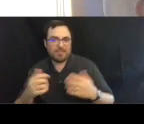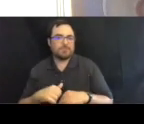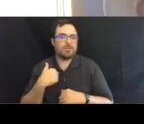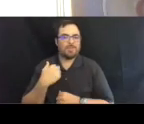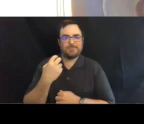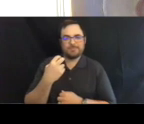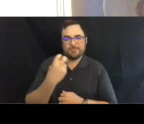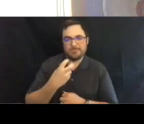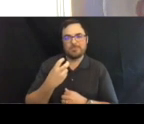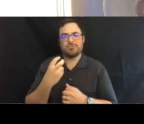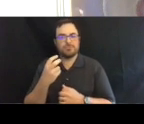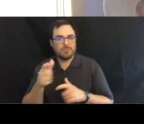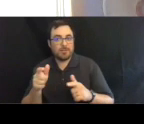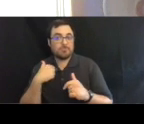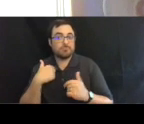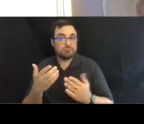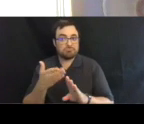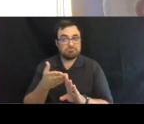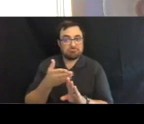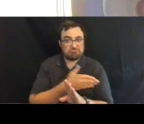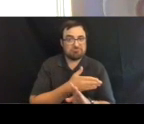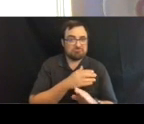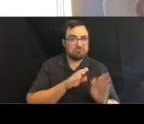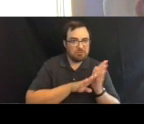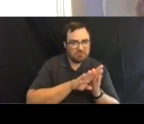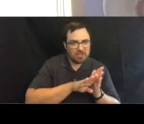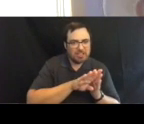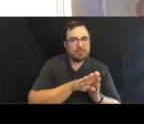chosen the earlier developing sounds and we are reading the story and